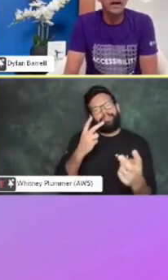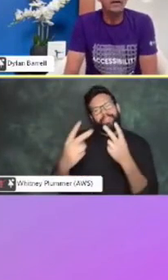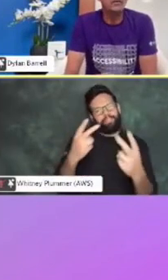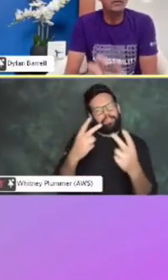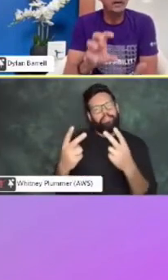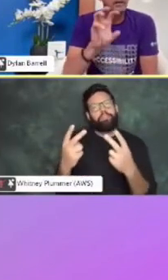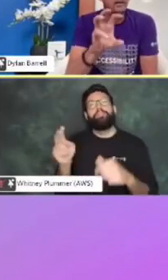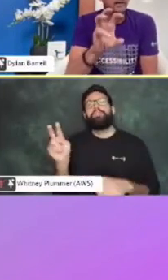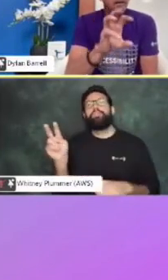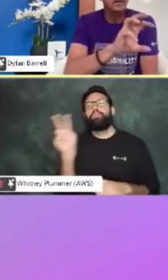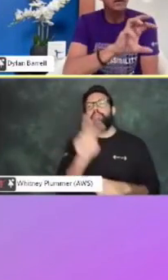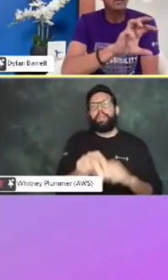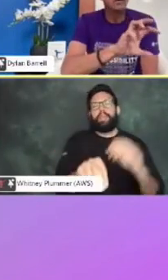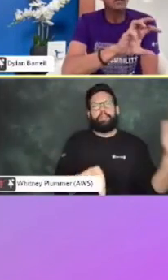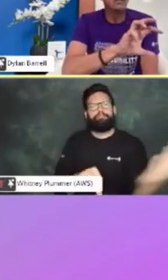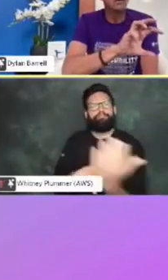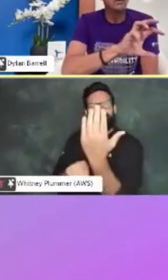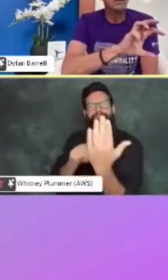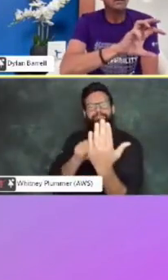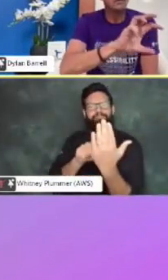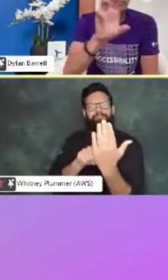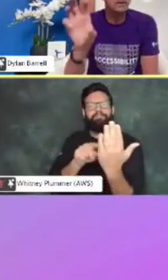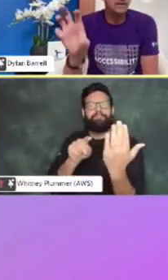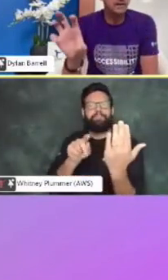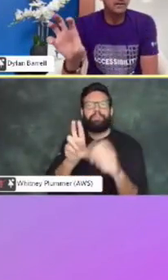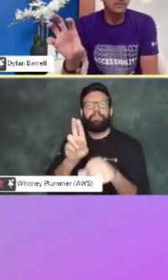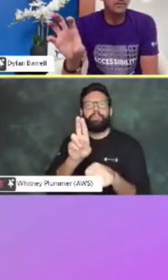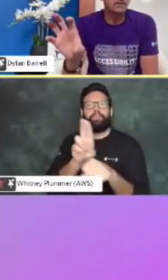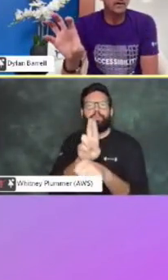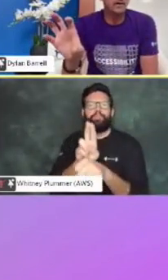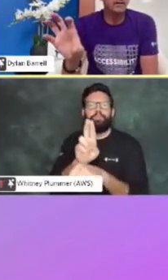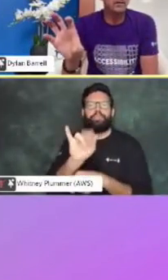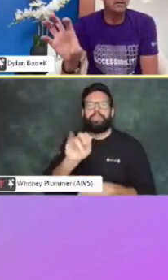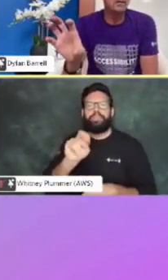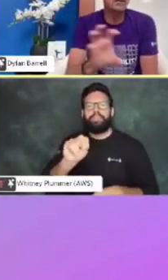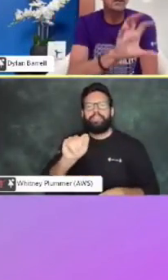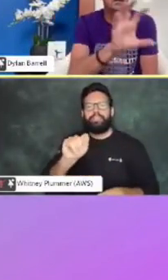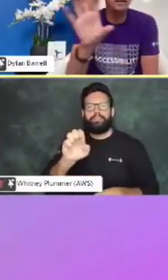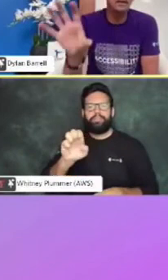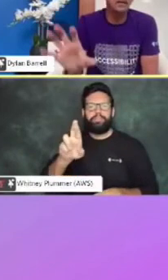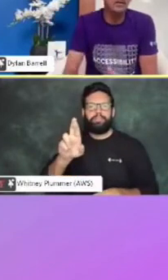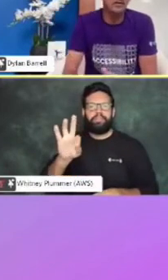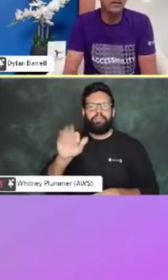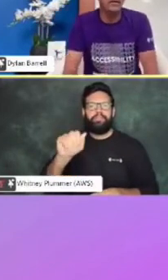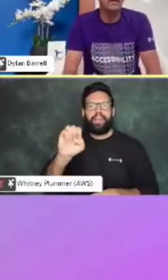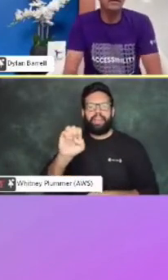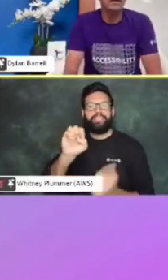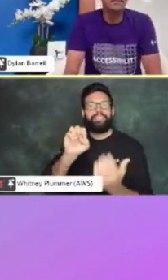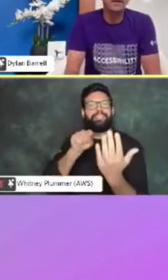and to try to detect what we think we see, the computer vision sees in the user interface.